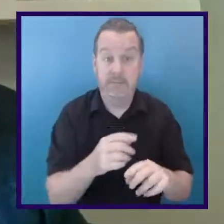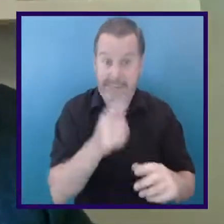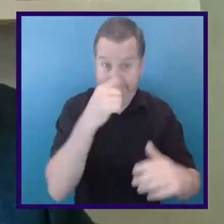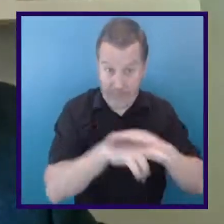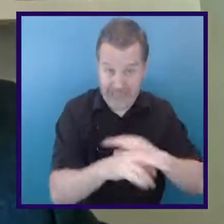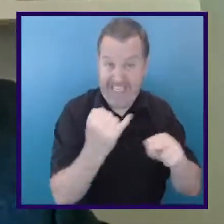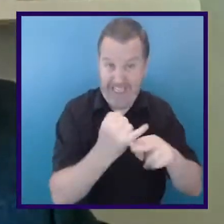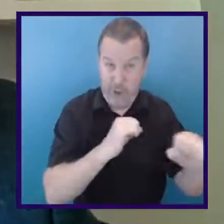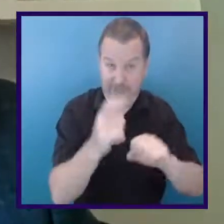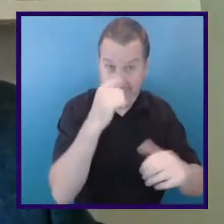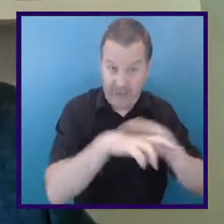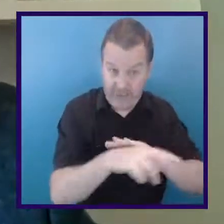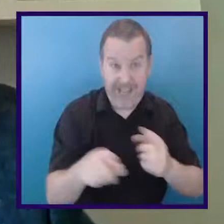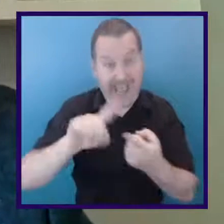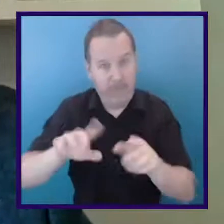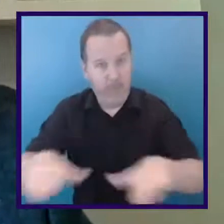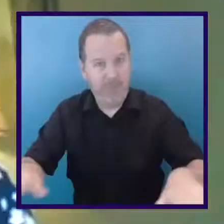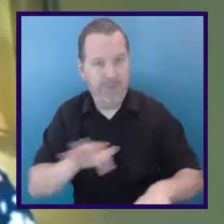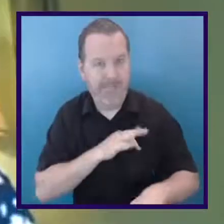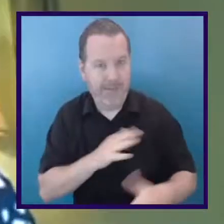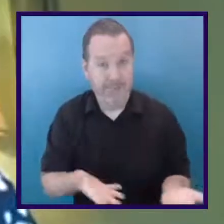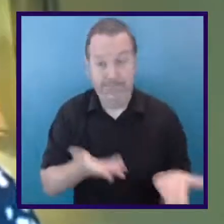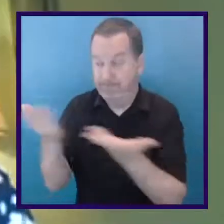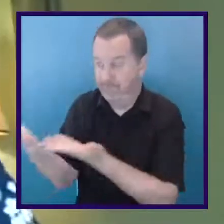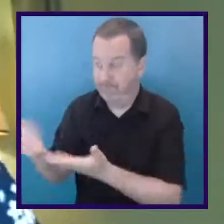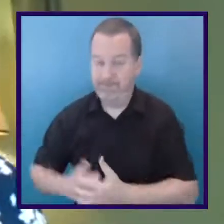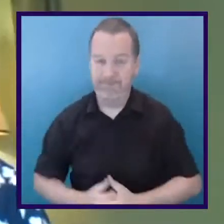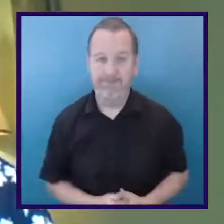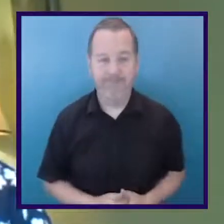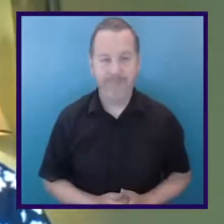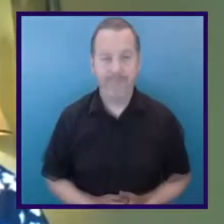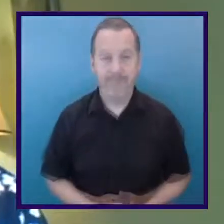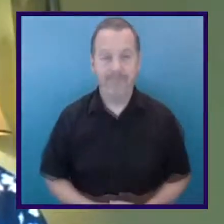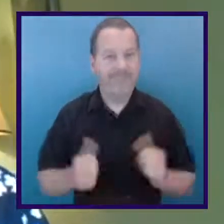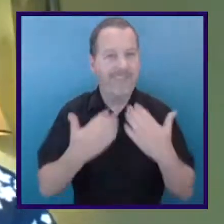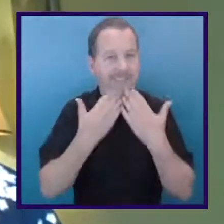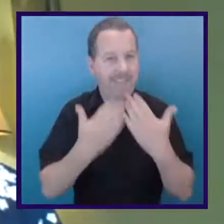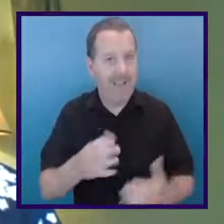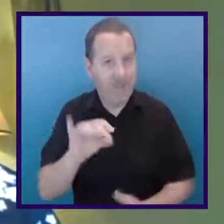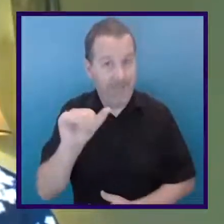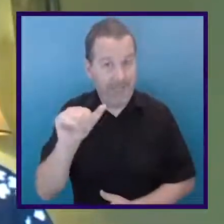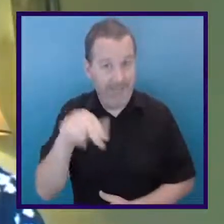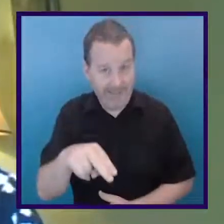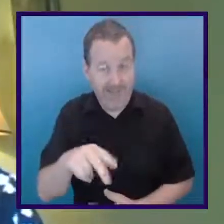Over to Janice. Thank you very much indeed Ian, and thanks to all of you for coming along this afternoon.